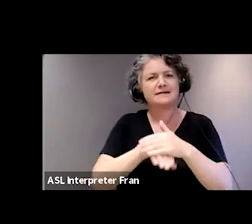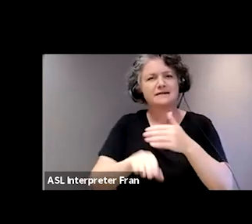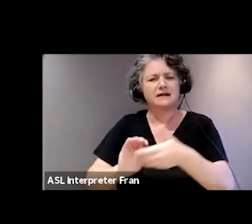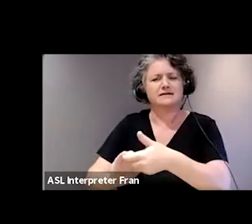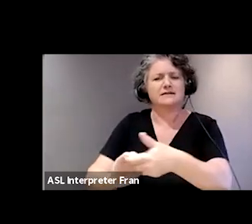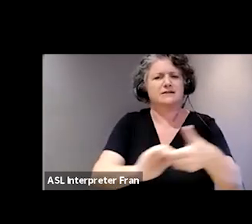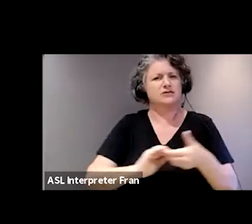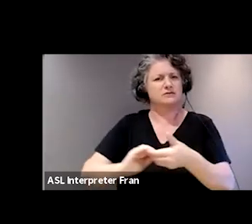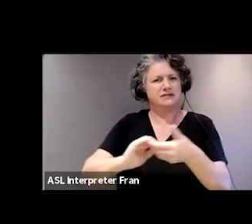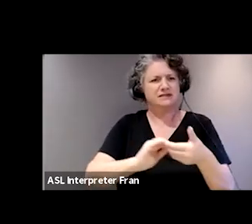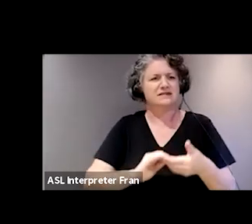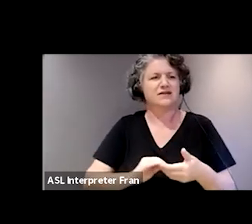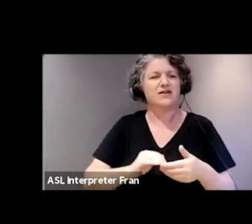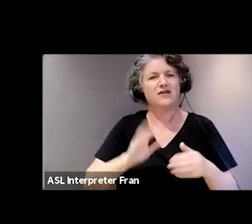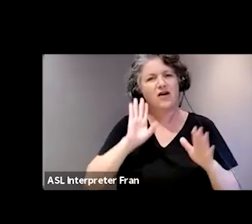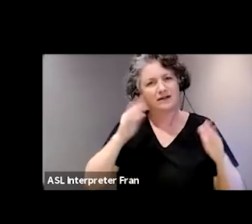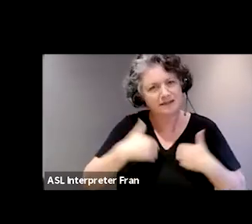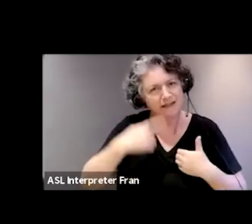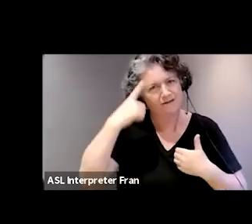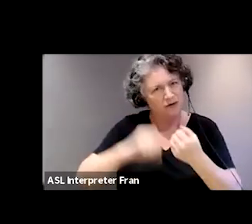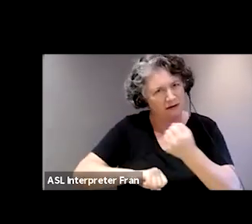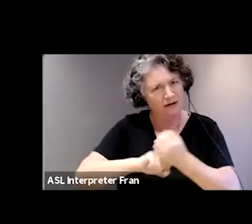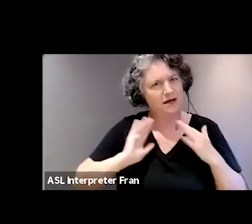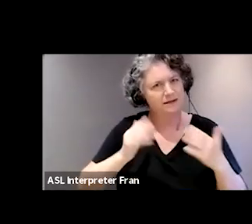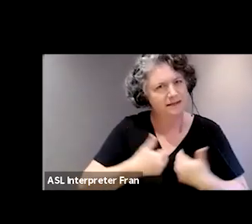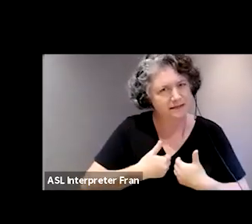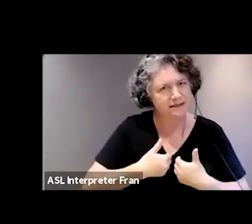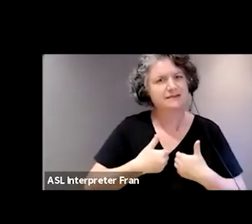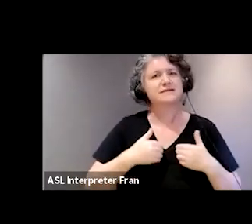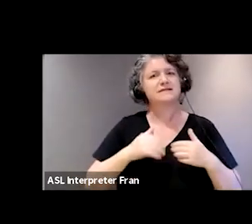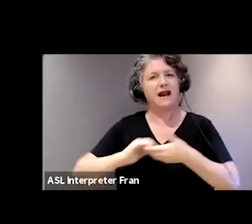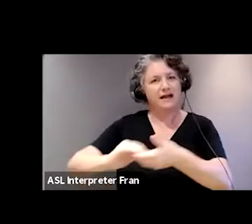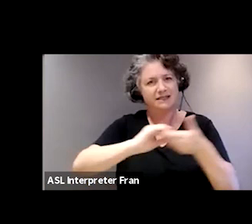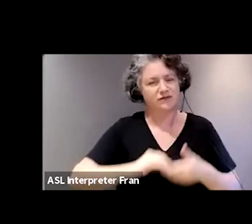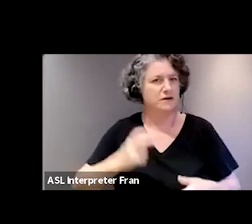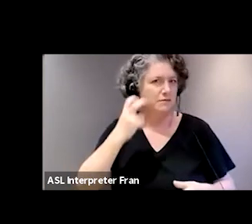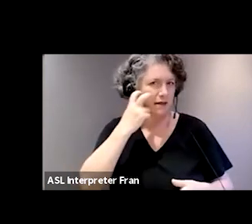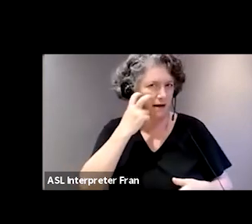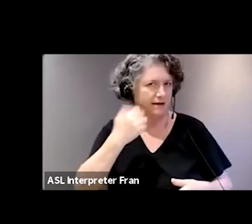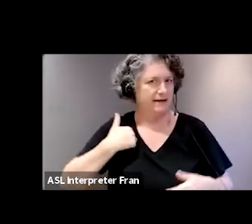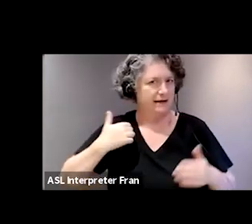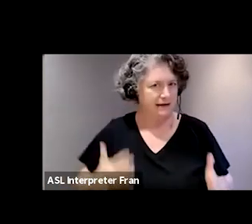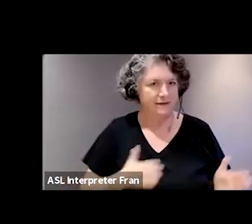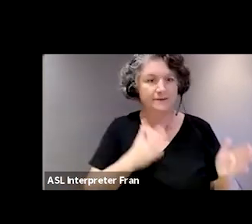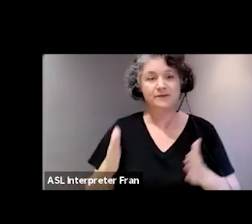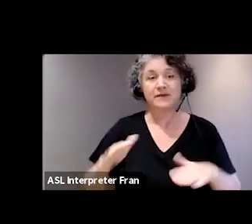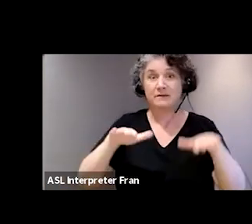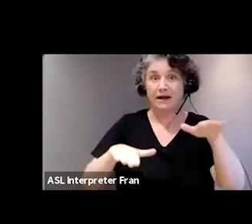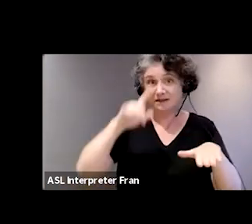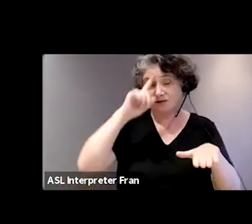questions at this point, given the time I think we will wrap up. I just wanted to say thank